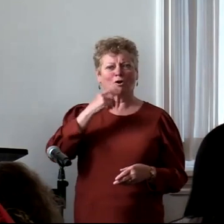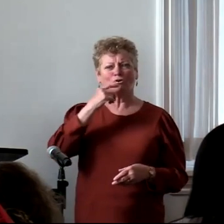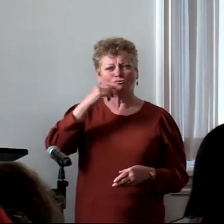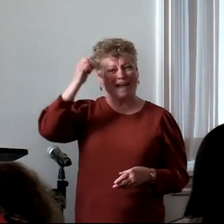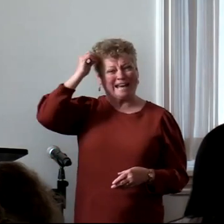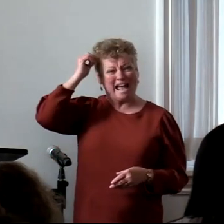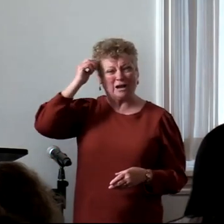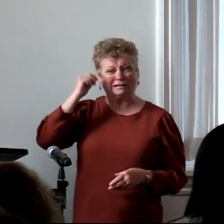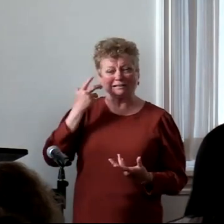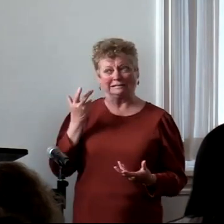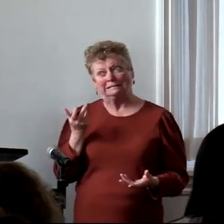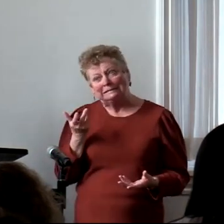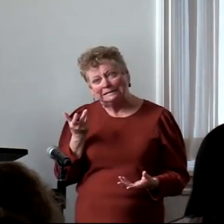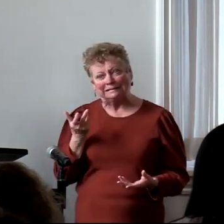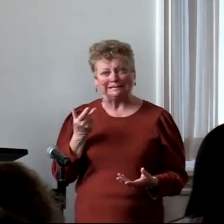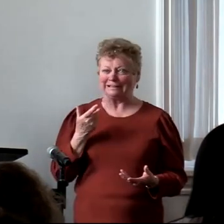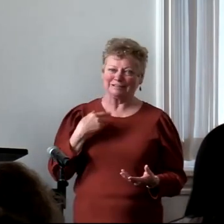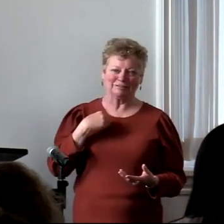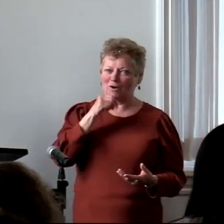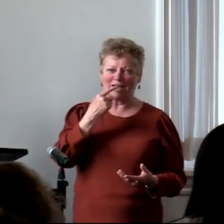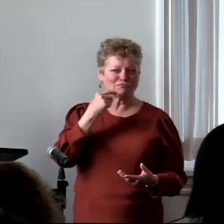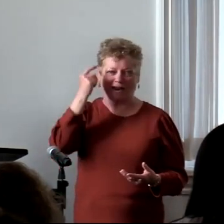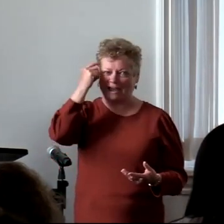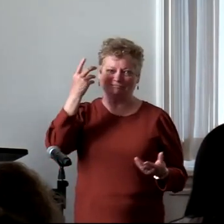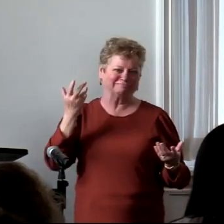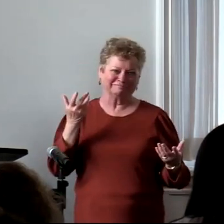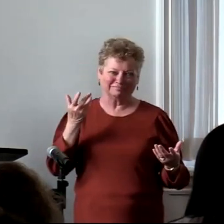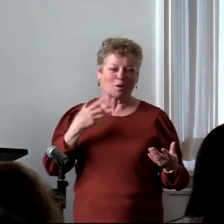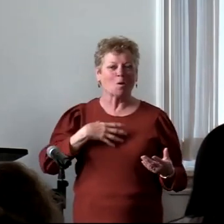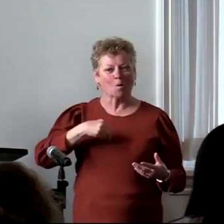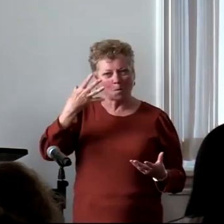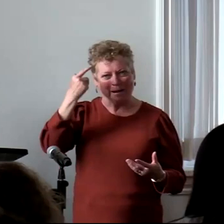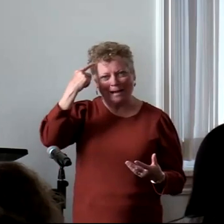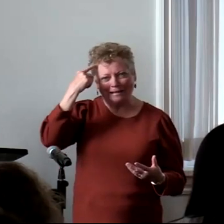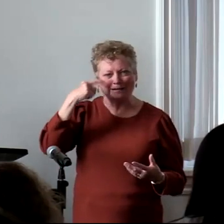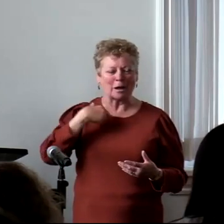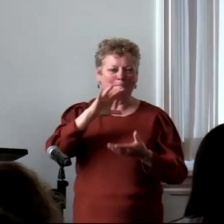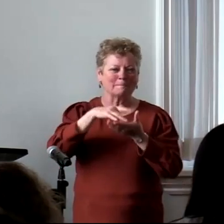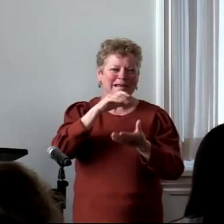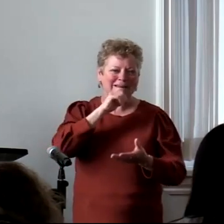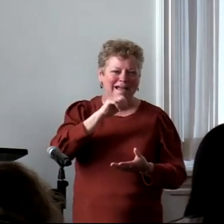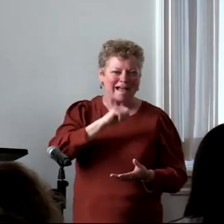I am clearly somebody who doesn't have red hair anymore. I have white hair, I am a middle aged and white.